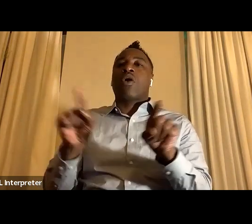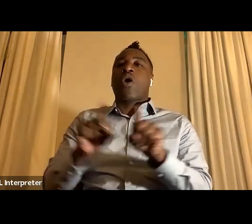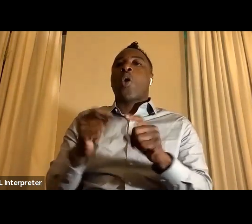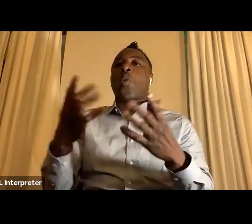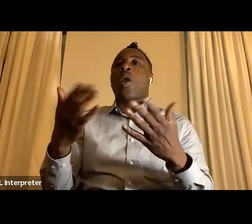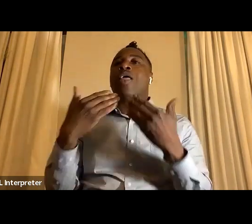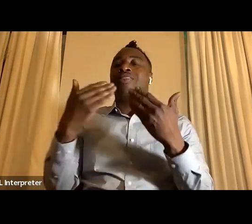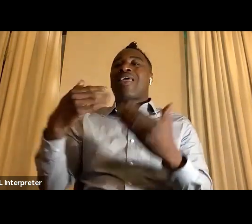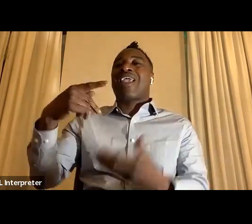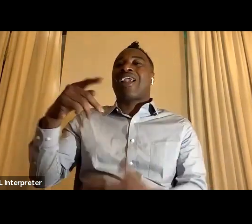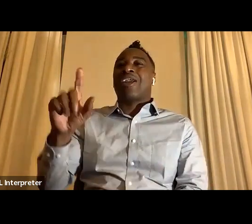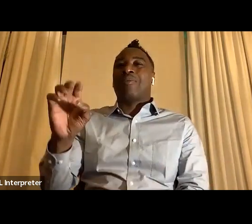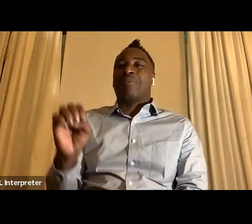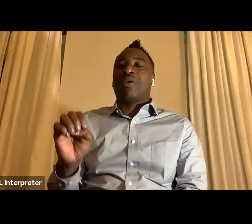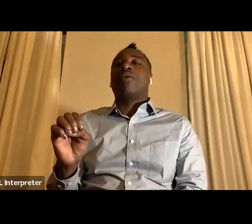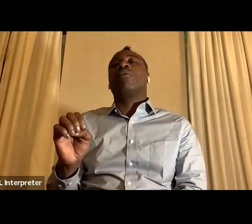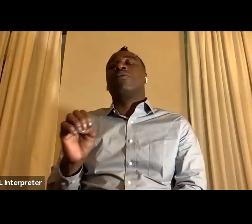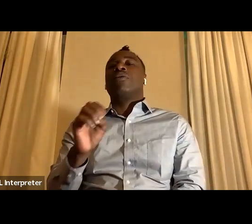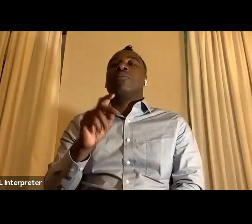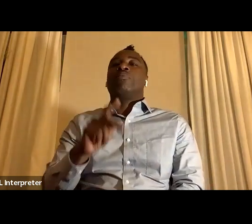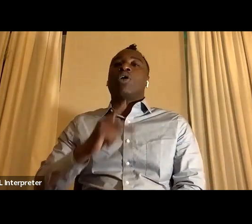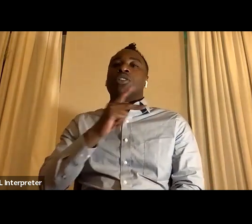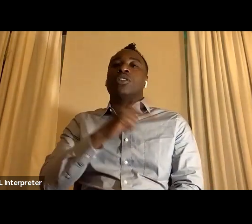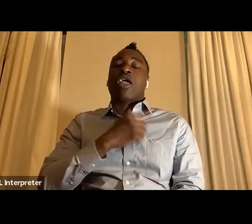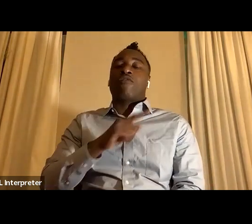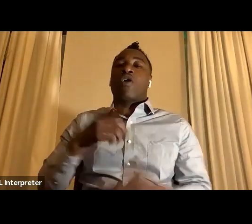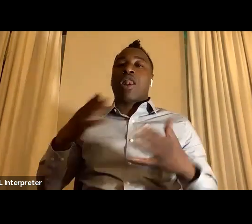personally for hosting us in this space and, having me as a fellow